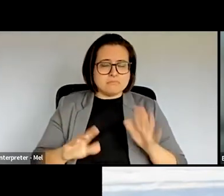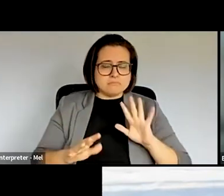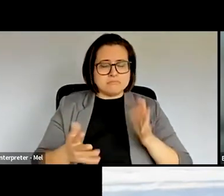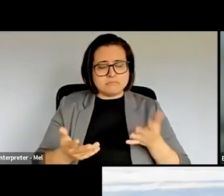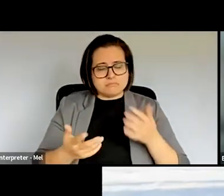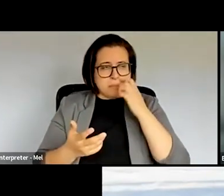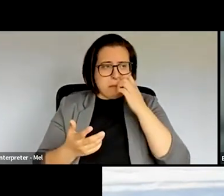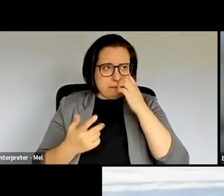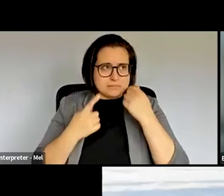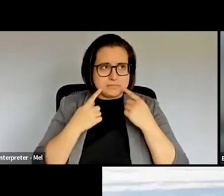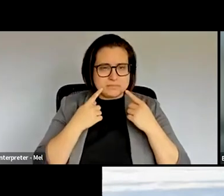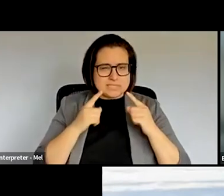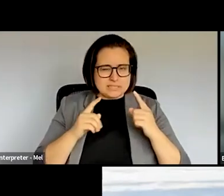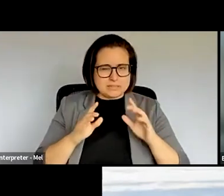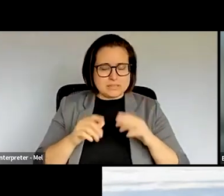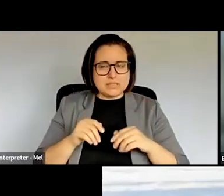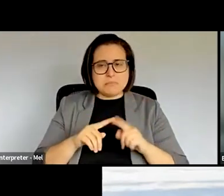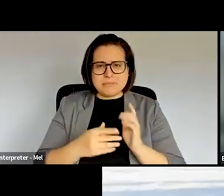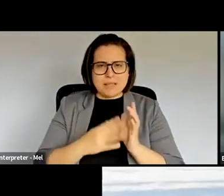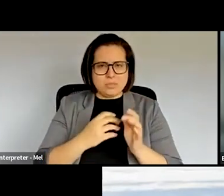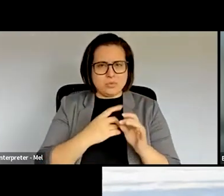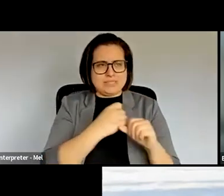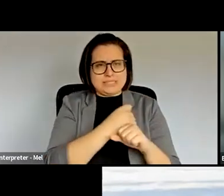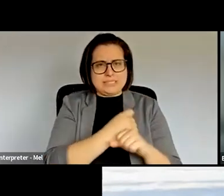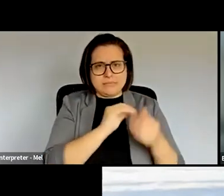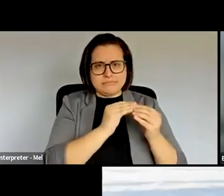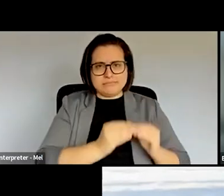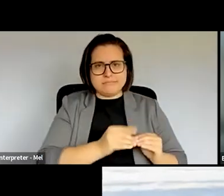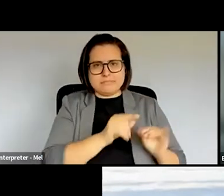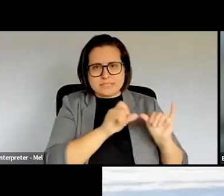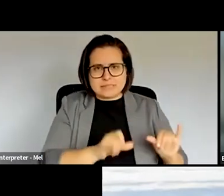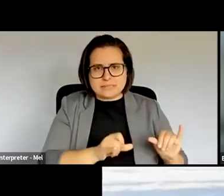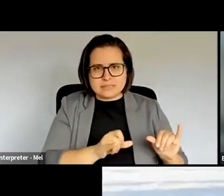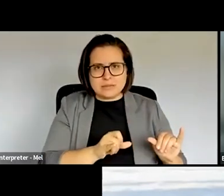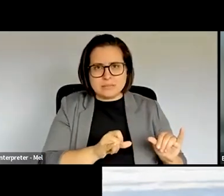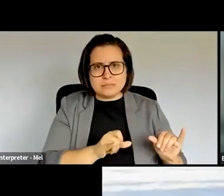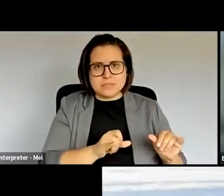these are statistical systems and they don't have the linkage that I think we're looking for